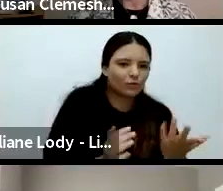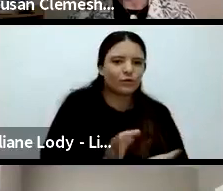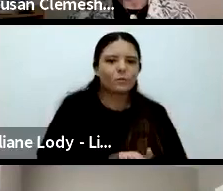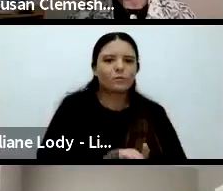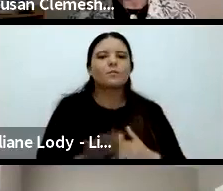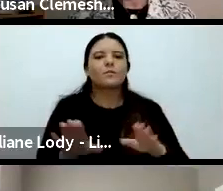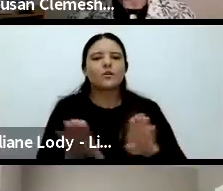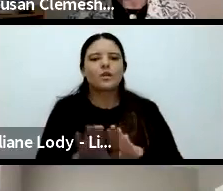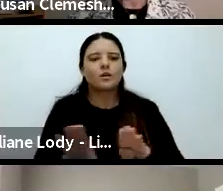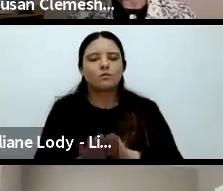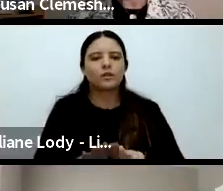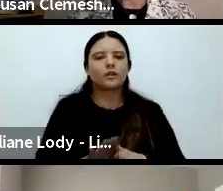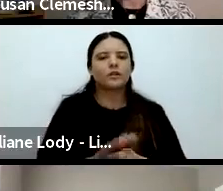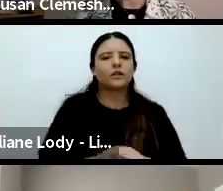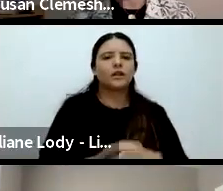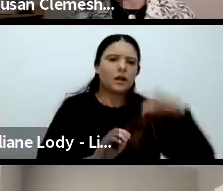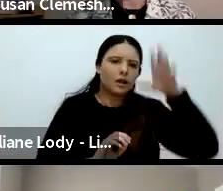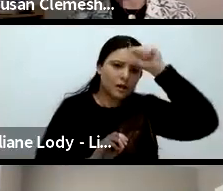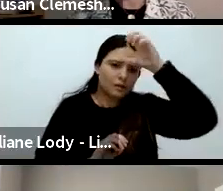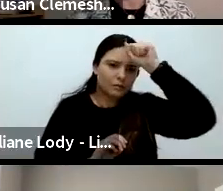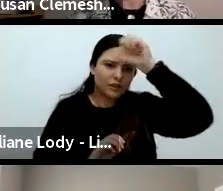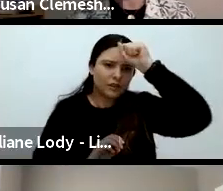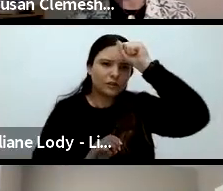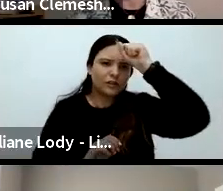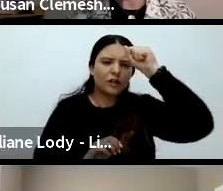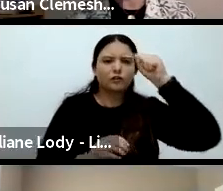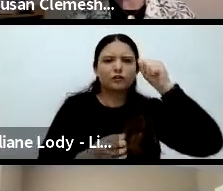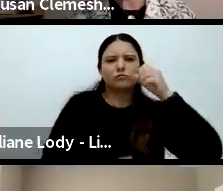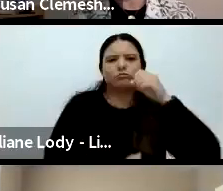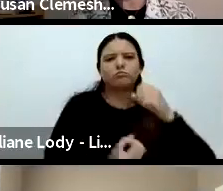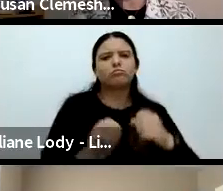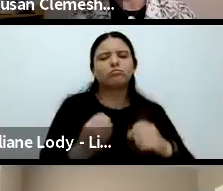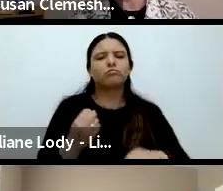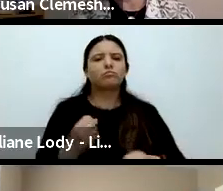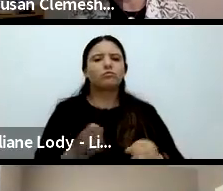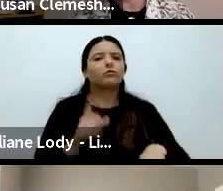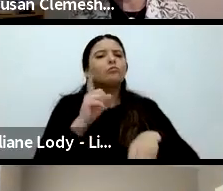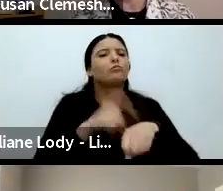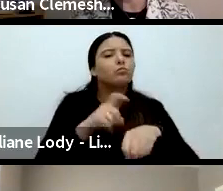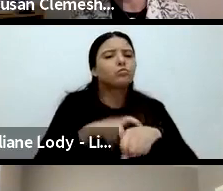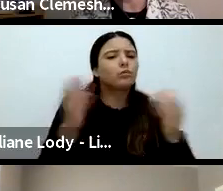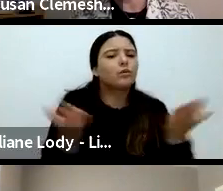classroom activity learning through doing things. And and a lot of classroom And and a lot of classrooms, you